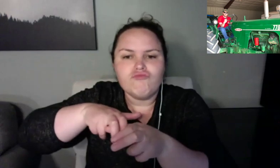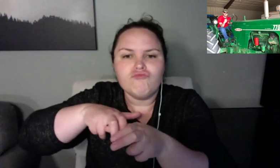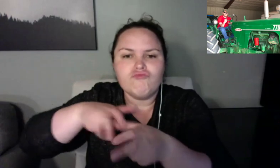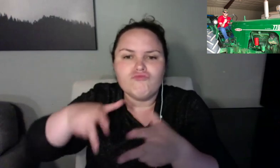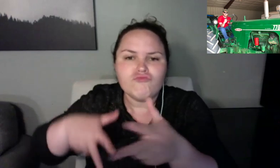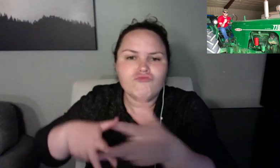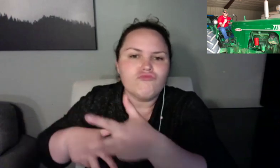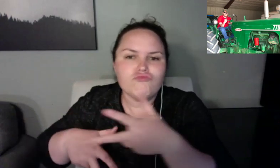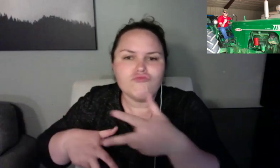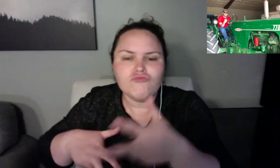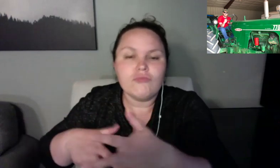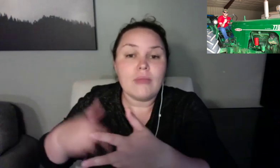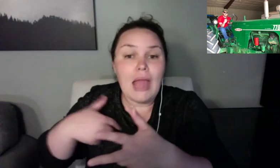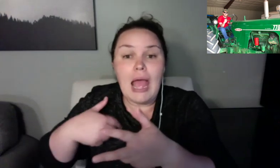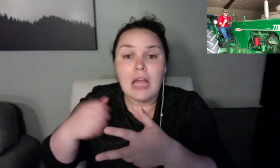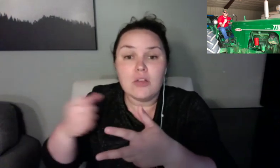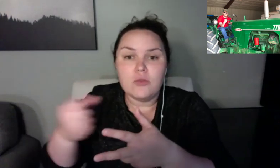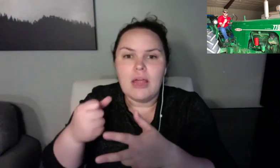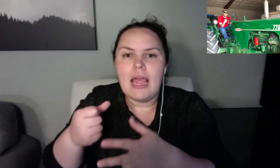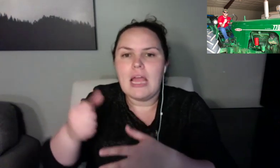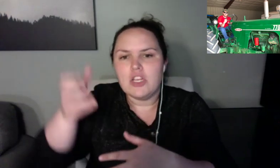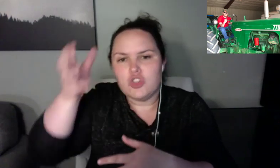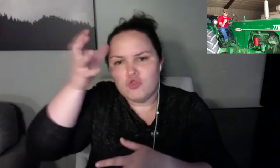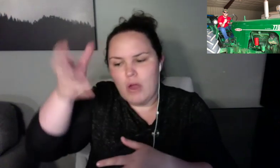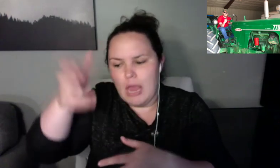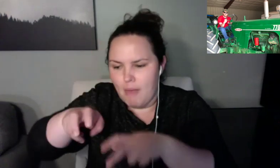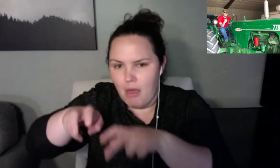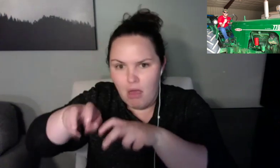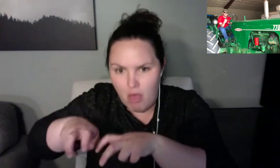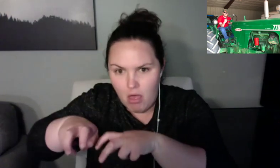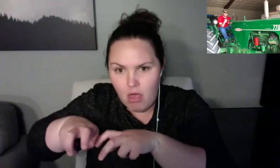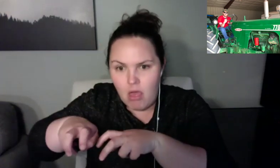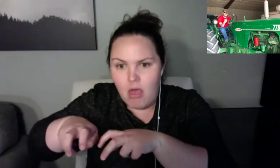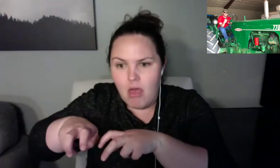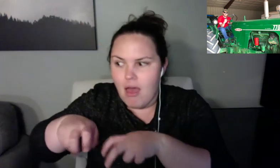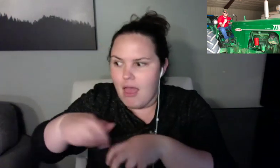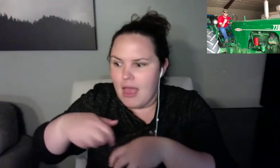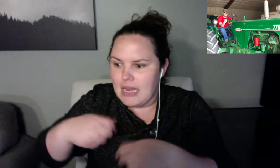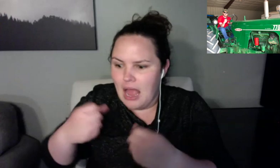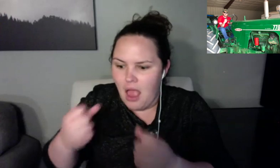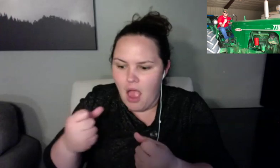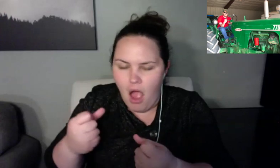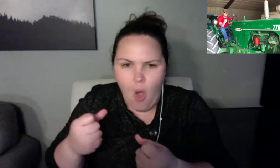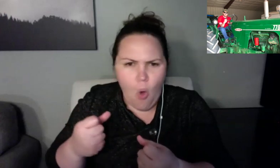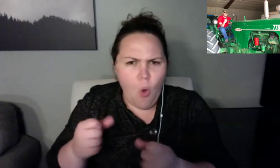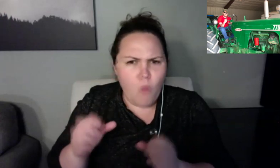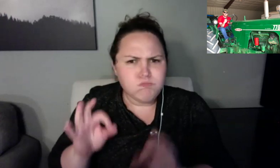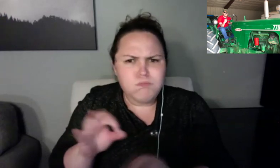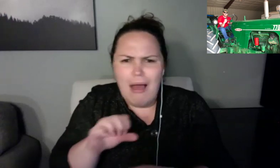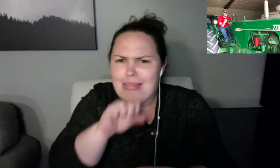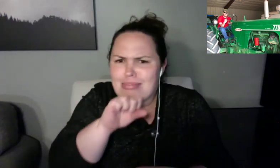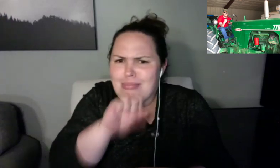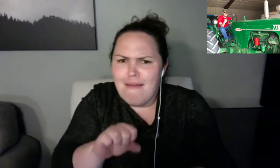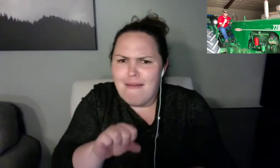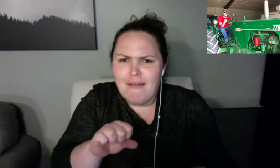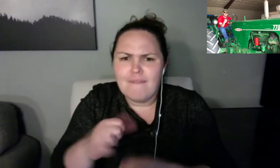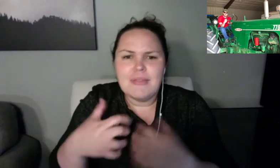tractor and started driving around the yard. He was sitting on the fender next to me. And my goodness, I just loved it. The motor was so soft and just purred like a kitten.